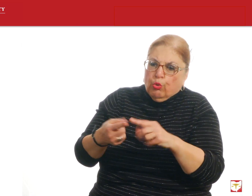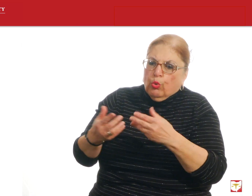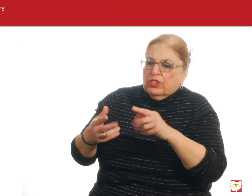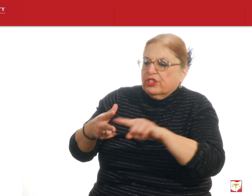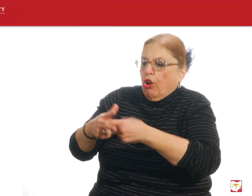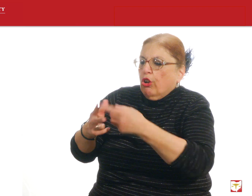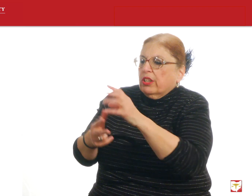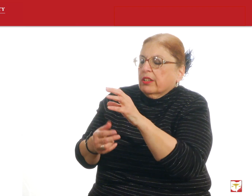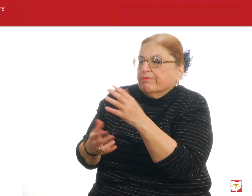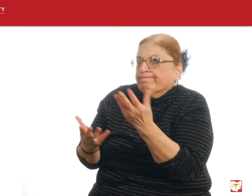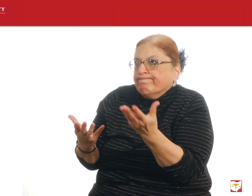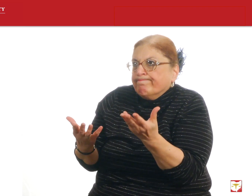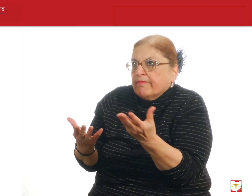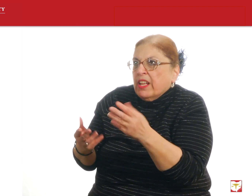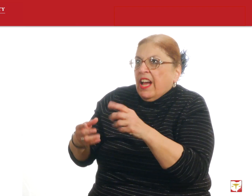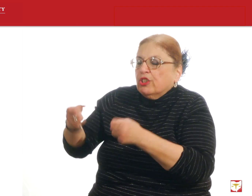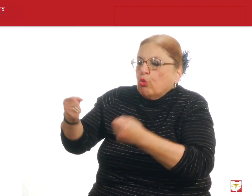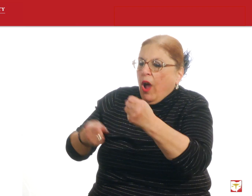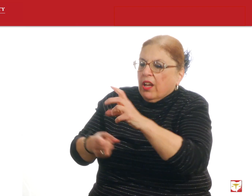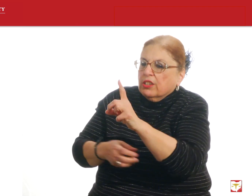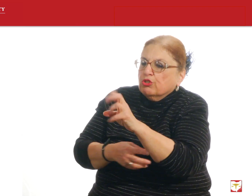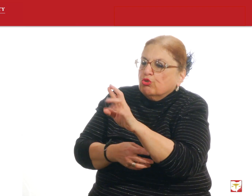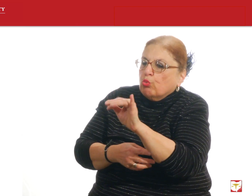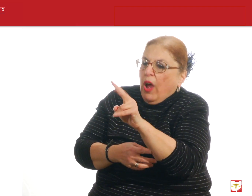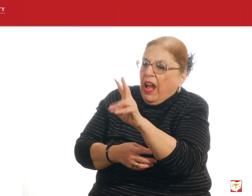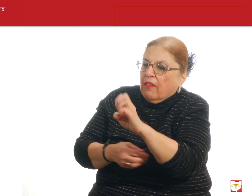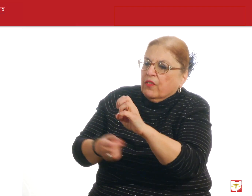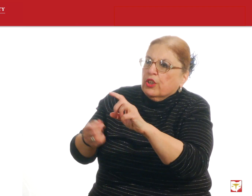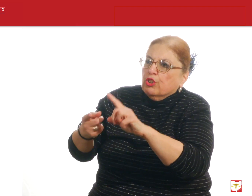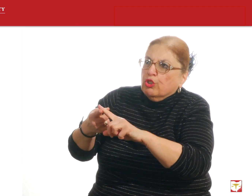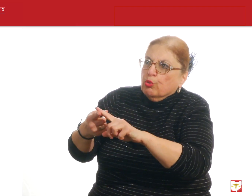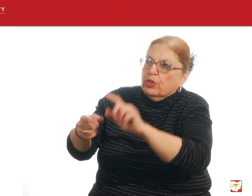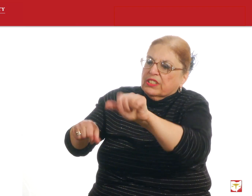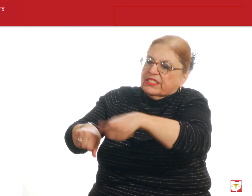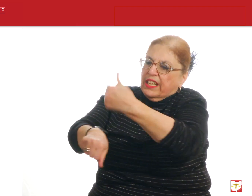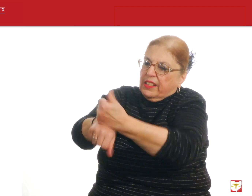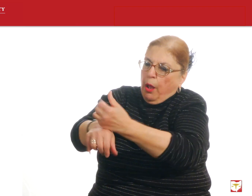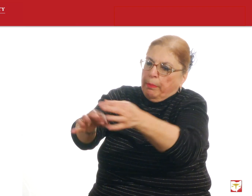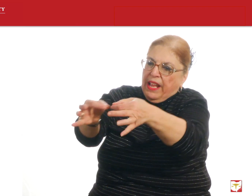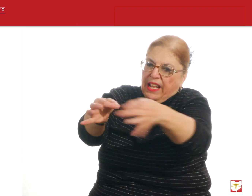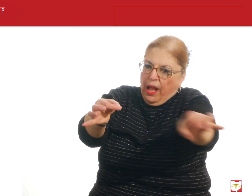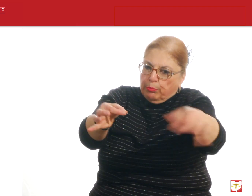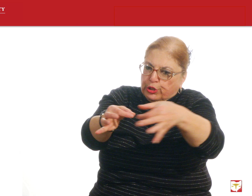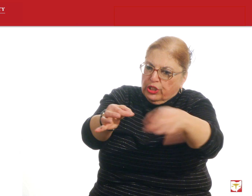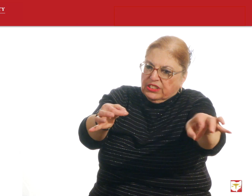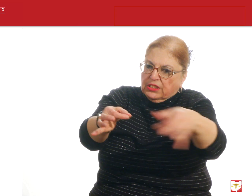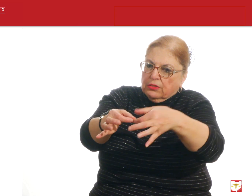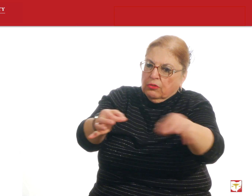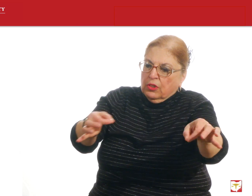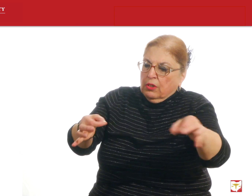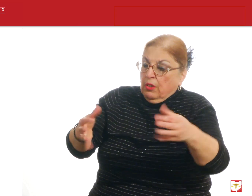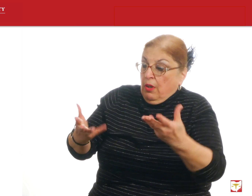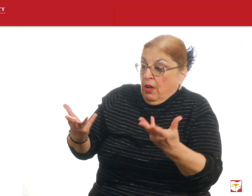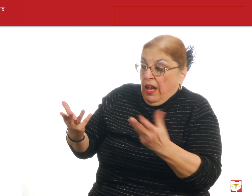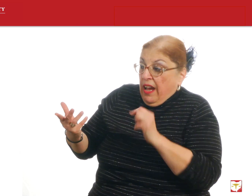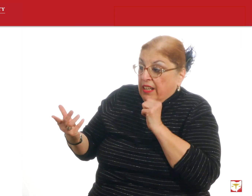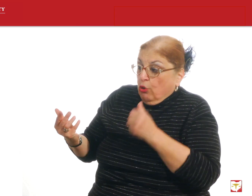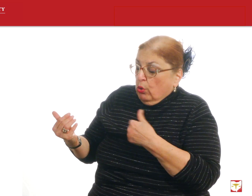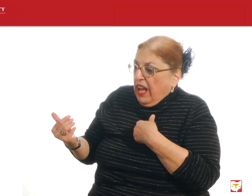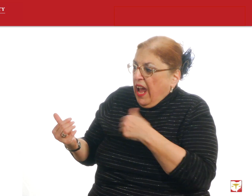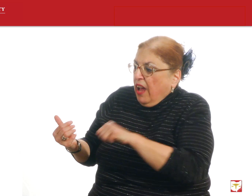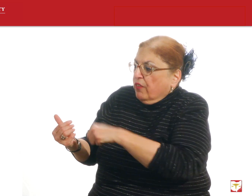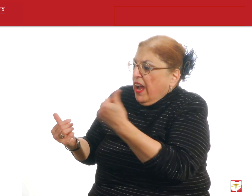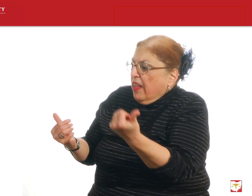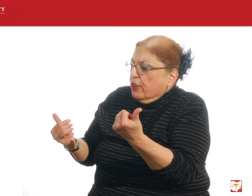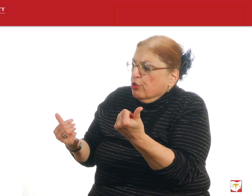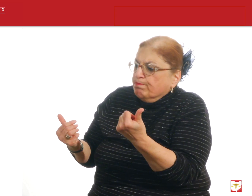I think maybe we should start a promotion to encourage the television station to add captionings.